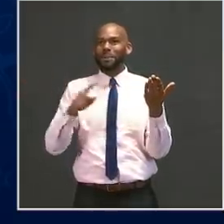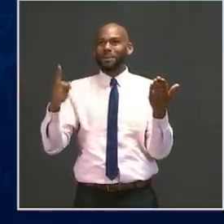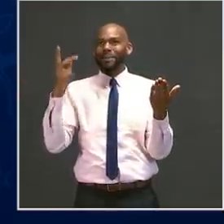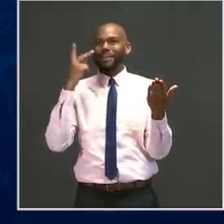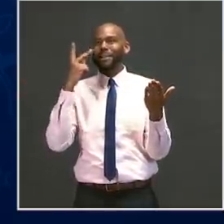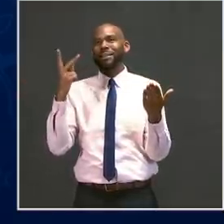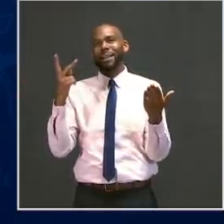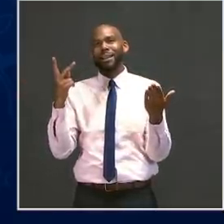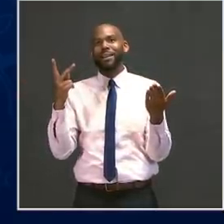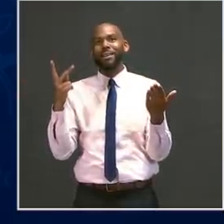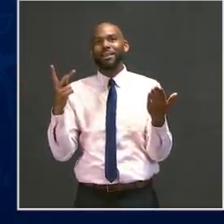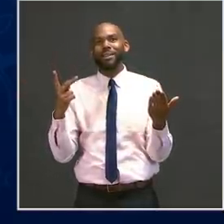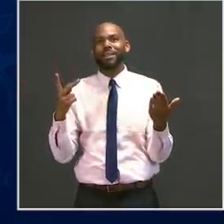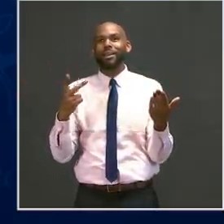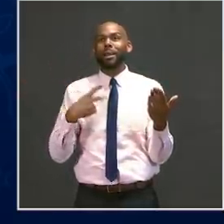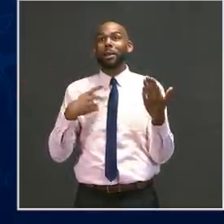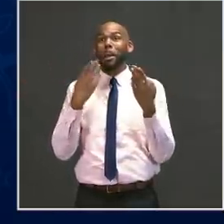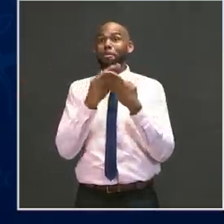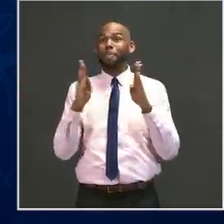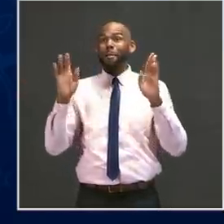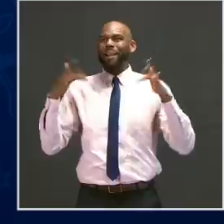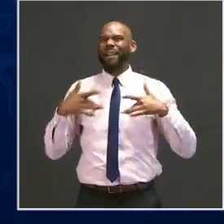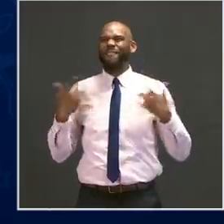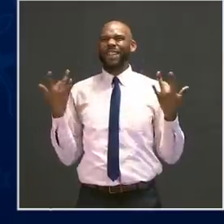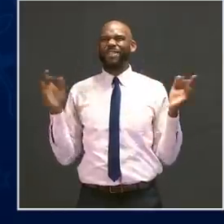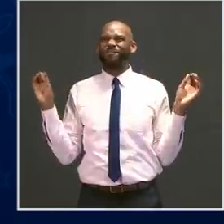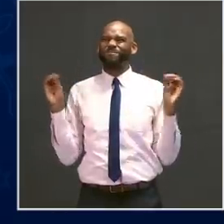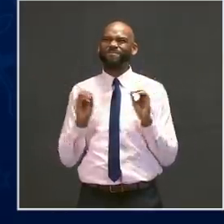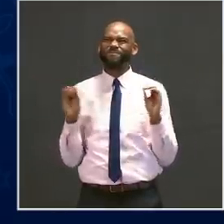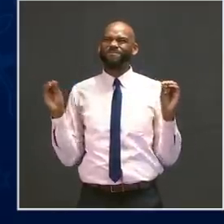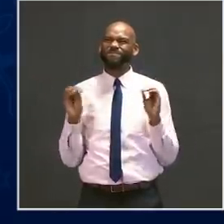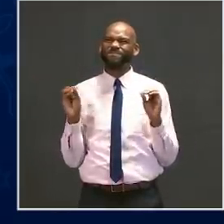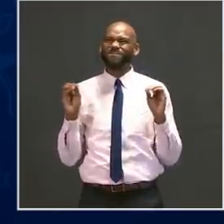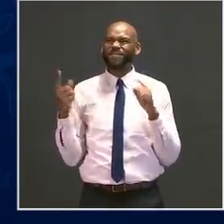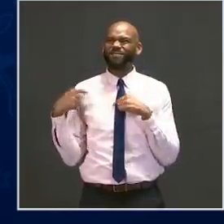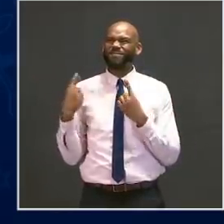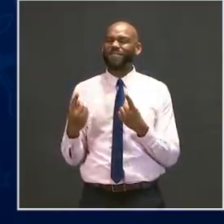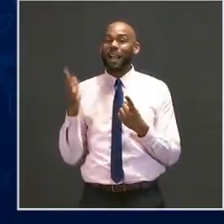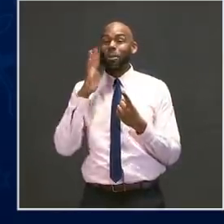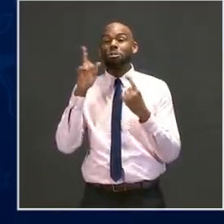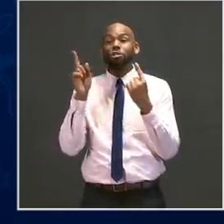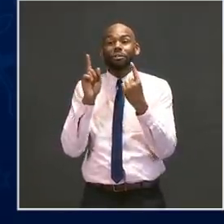there has not been public events here. I'm happy to check with our team on that if there's any change